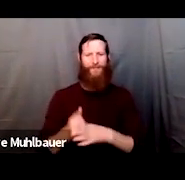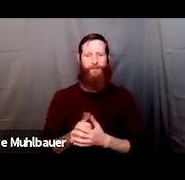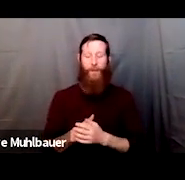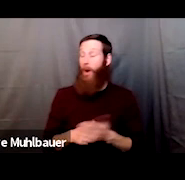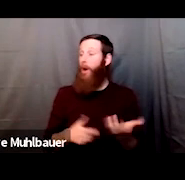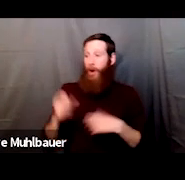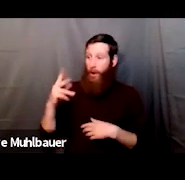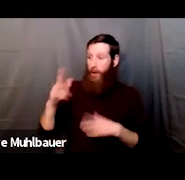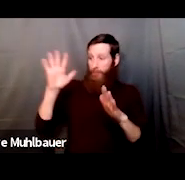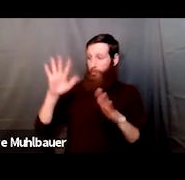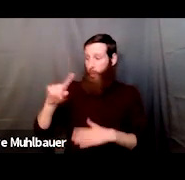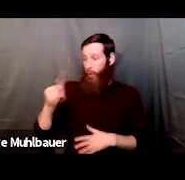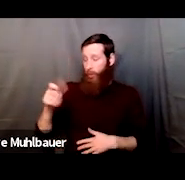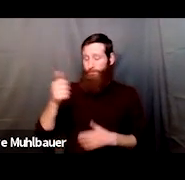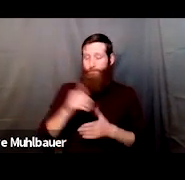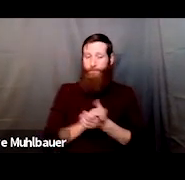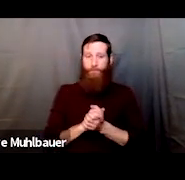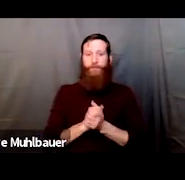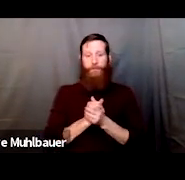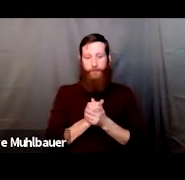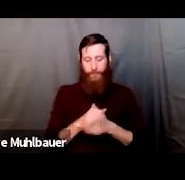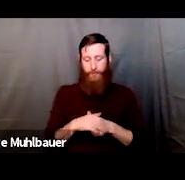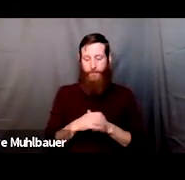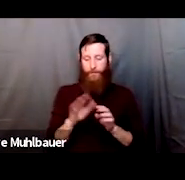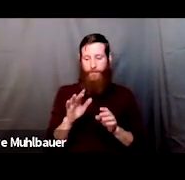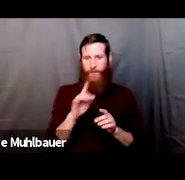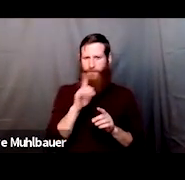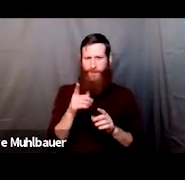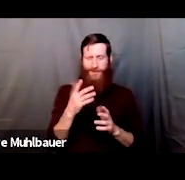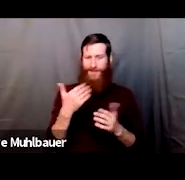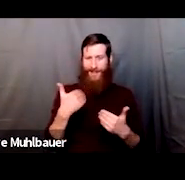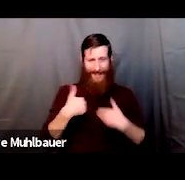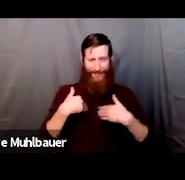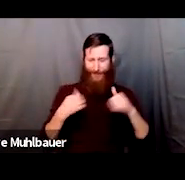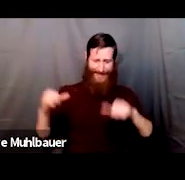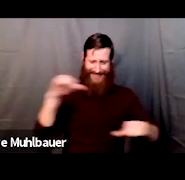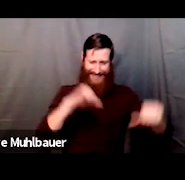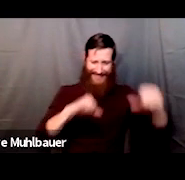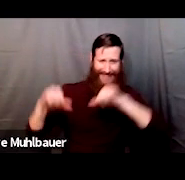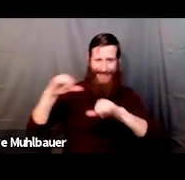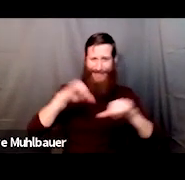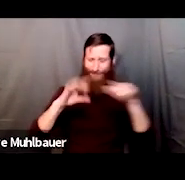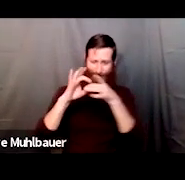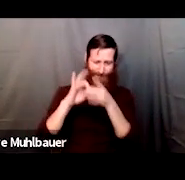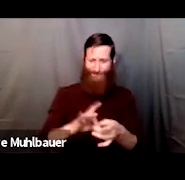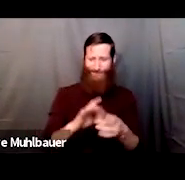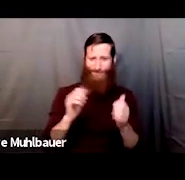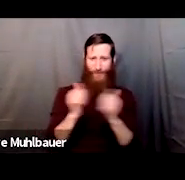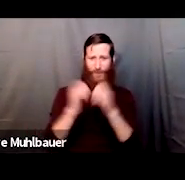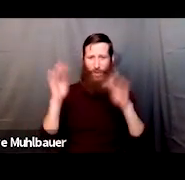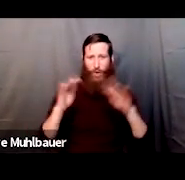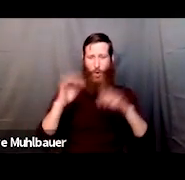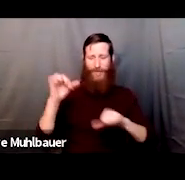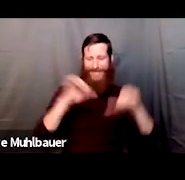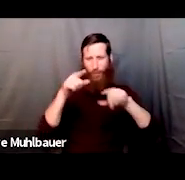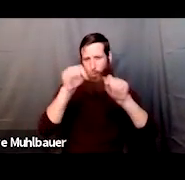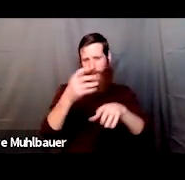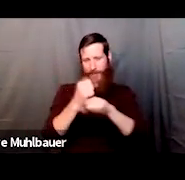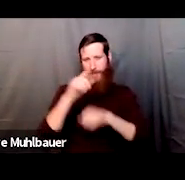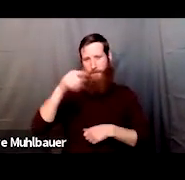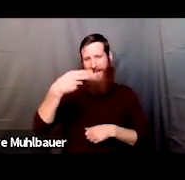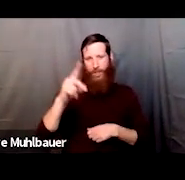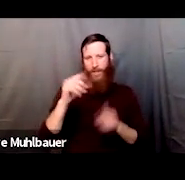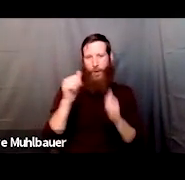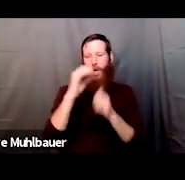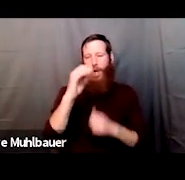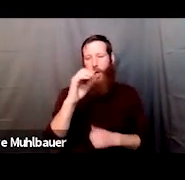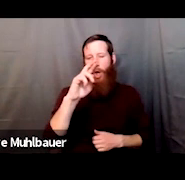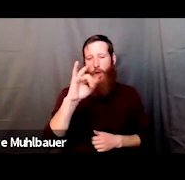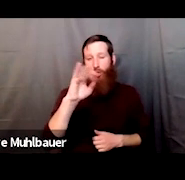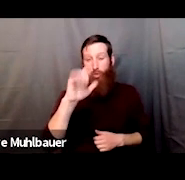There is a whole branch of science, you can get your PhD in snow science or crystal morphology and actually look physically at how the snow flakes